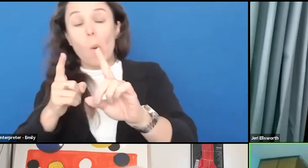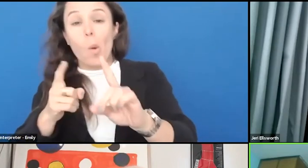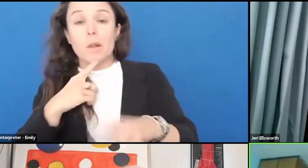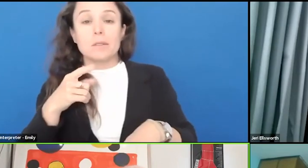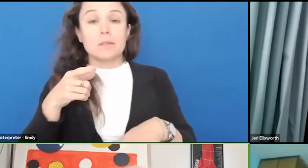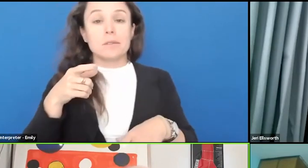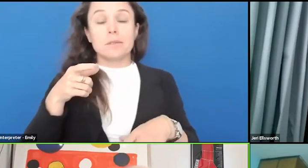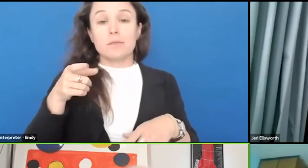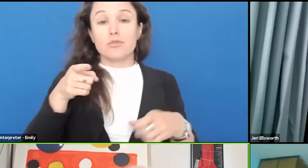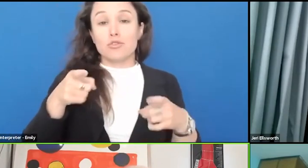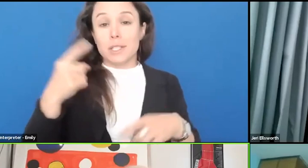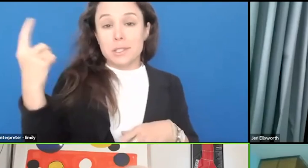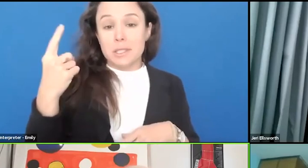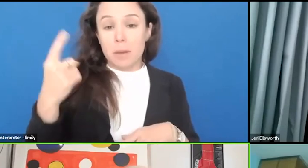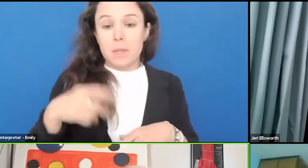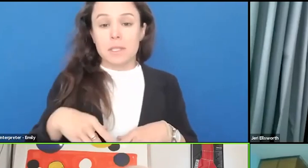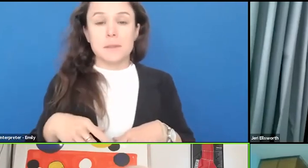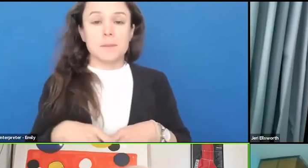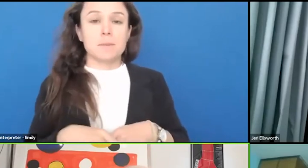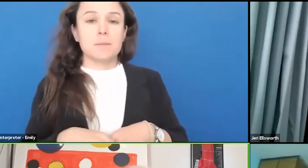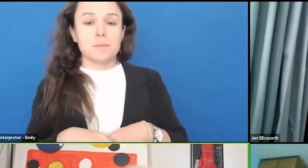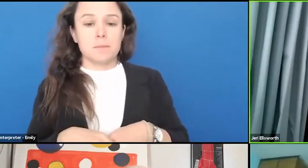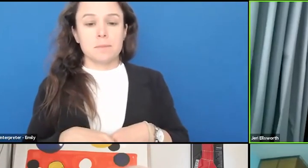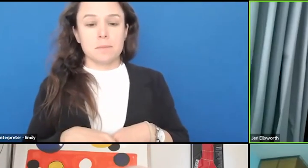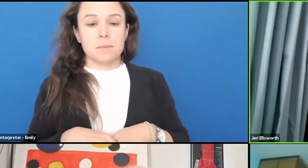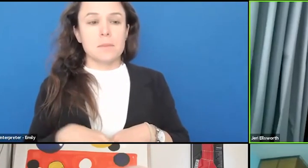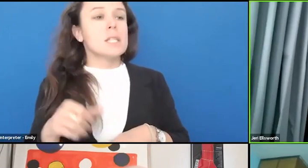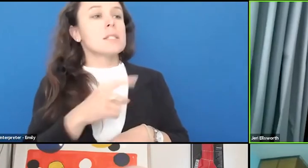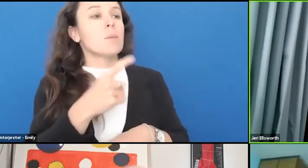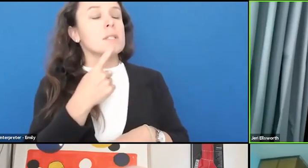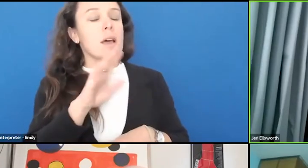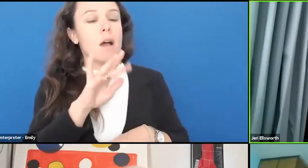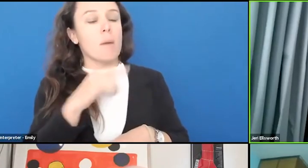But we're in some might argue that we're getting pulled into solo experiences